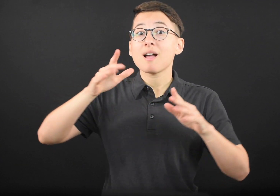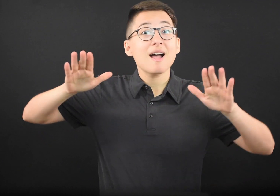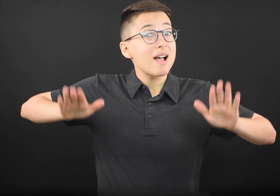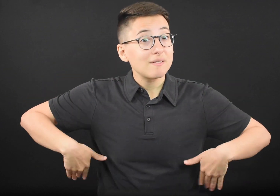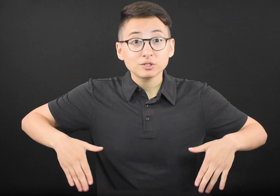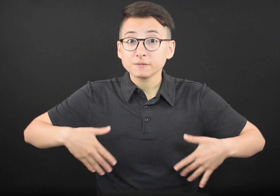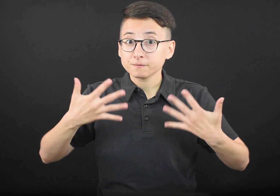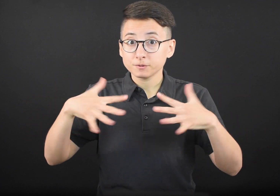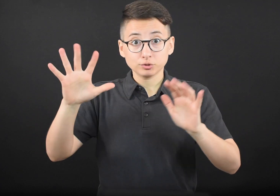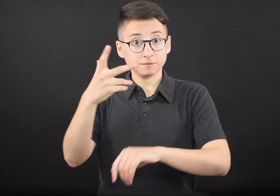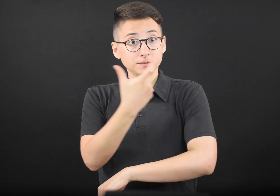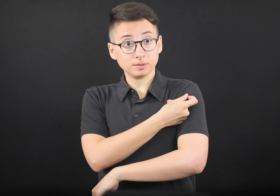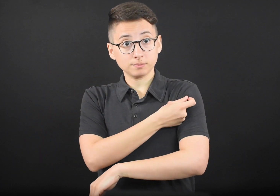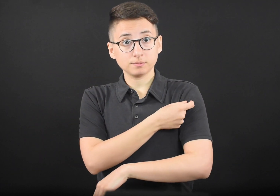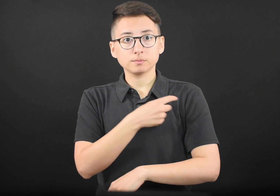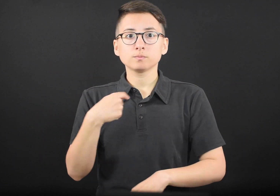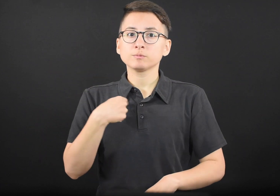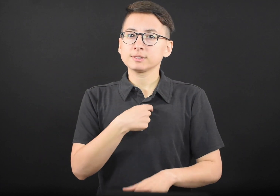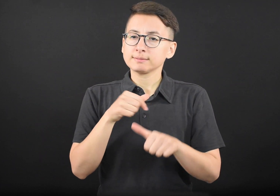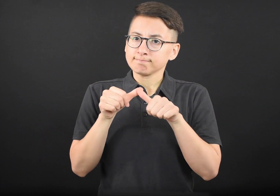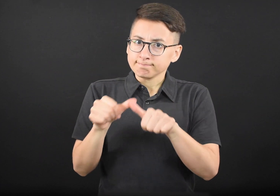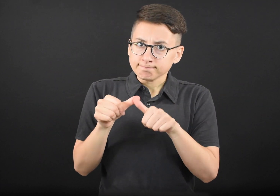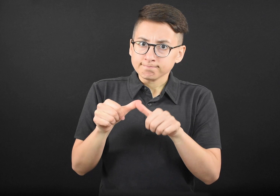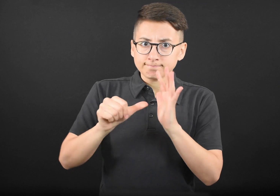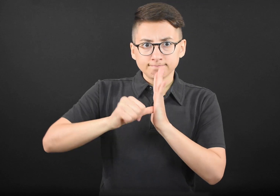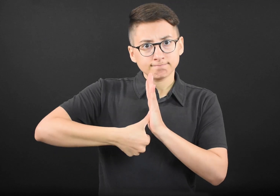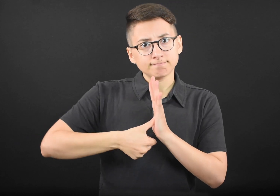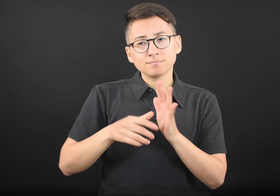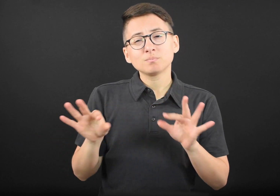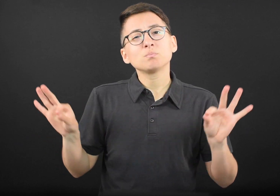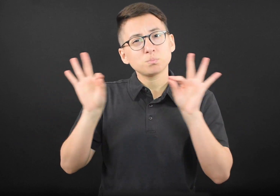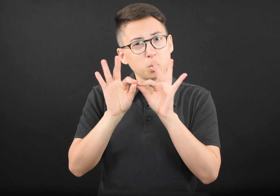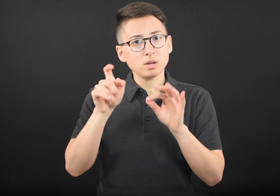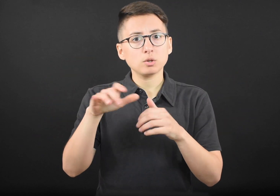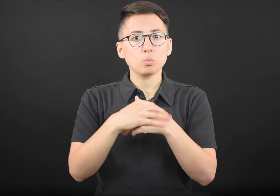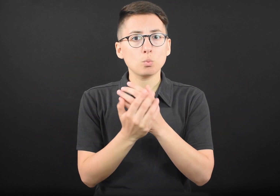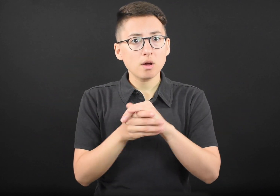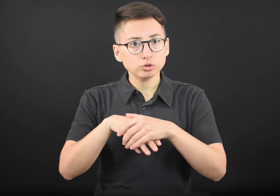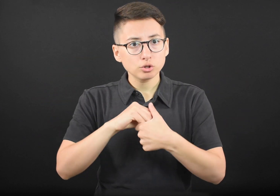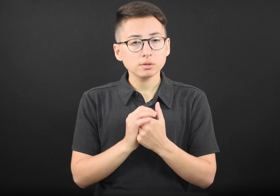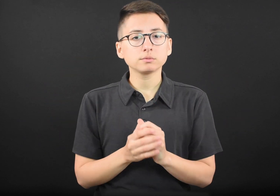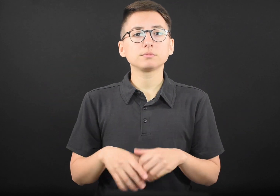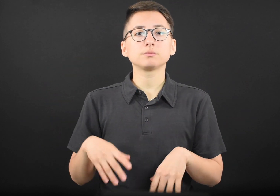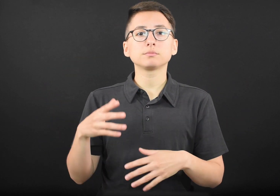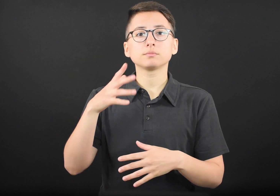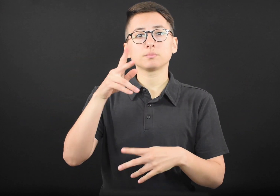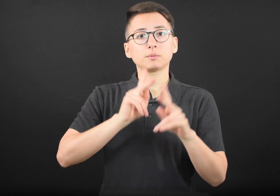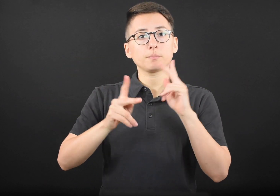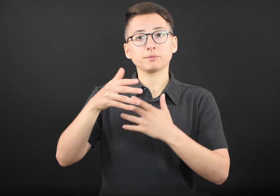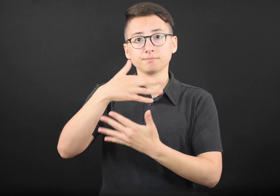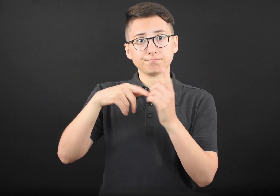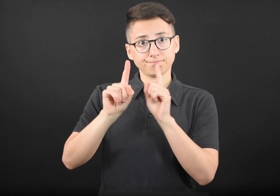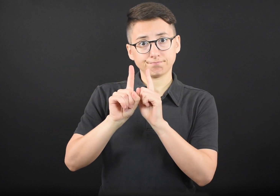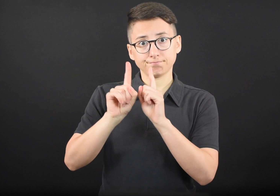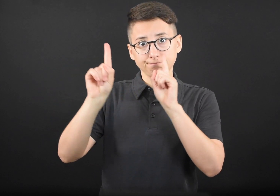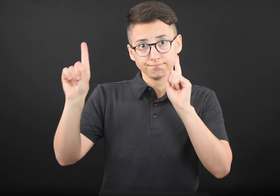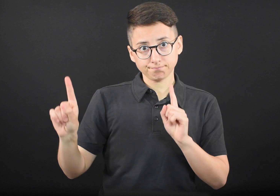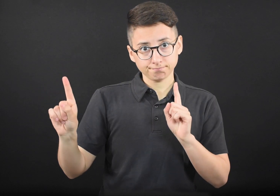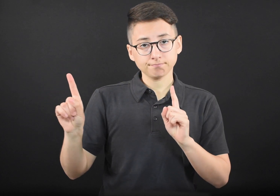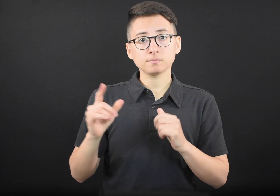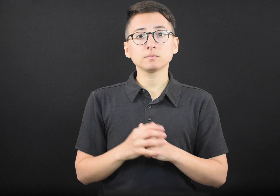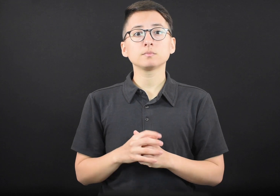vaccinated, we reiterate the importance of handwashing, social distancing and wearing masks,